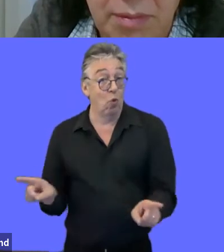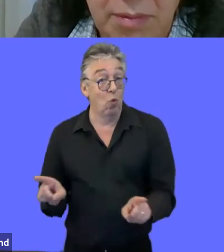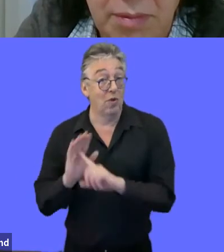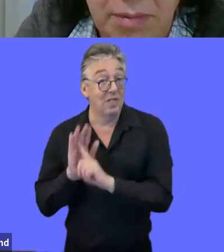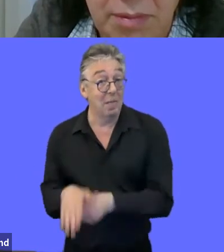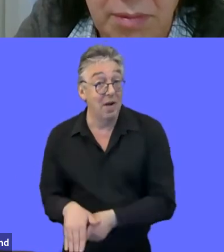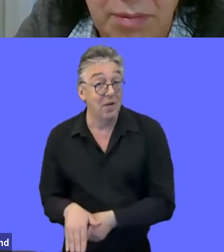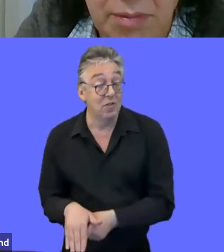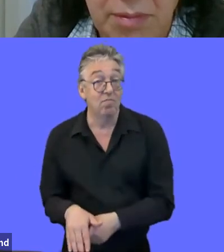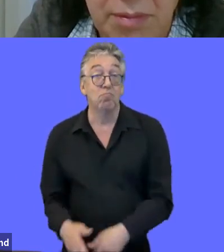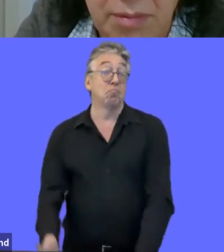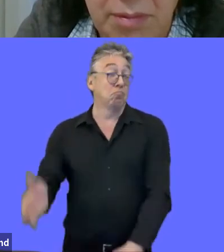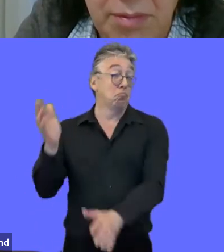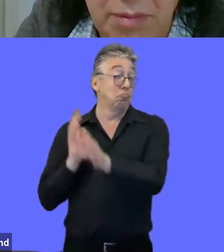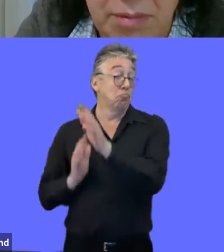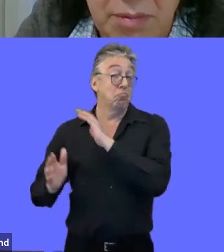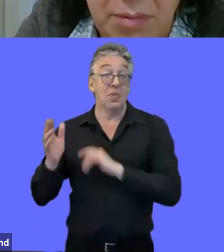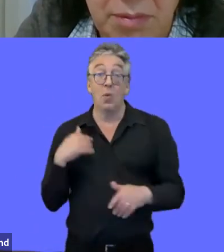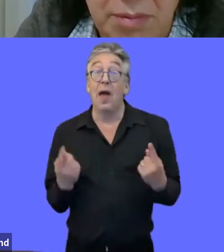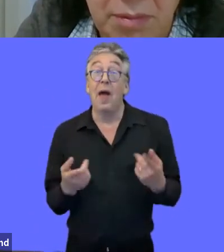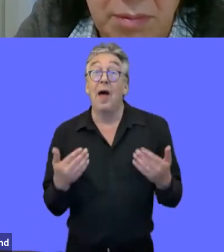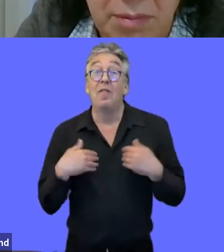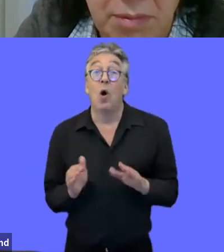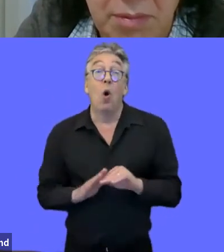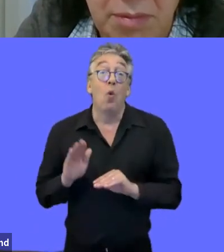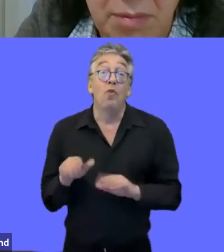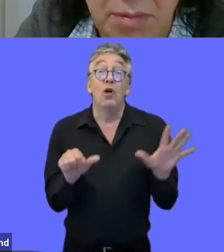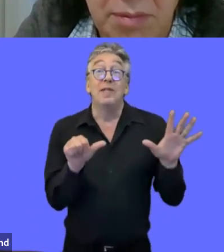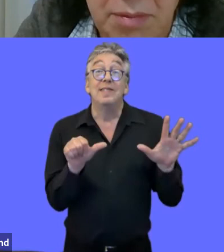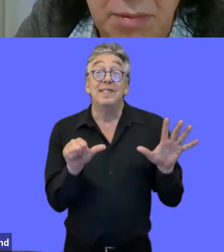At the time there were over 60,000 people under guardianship in Hungary